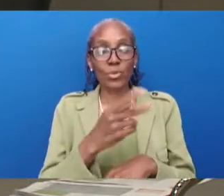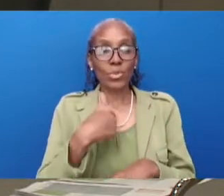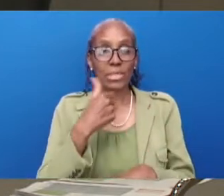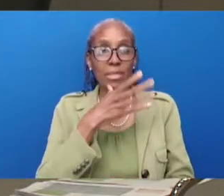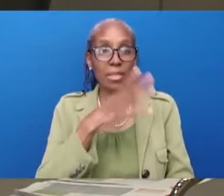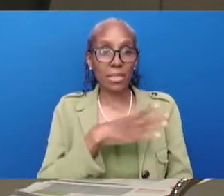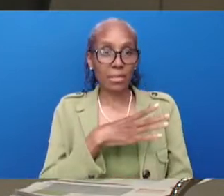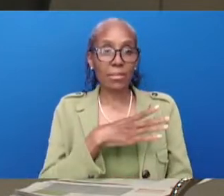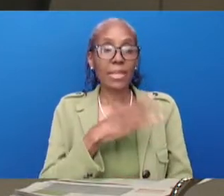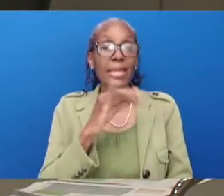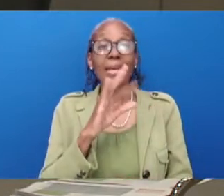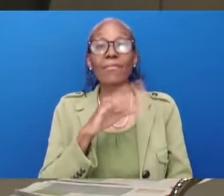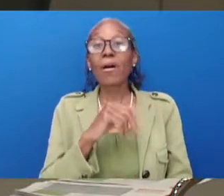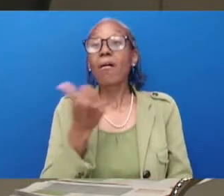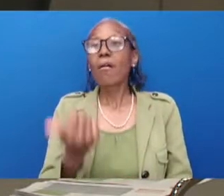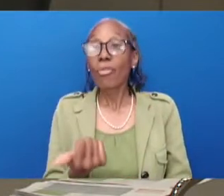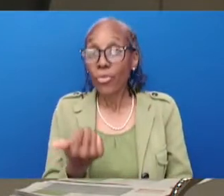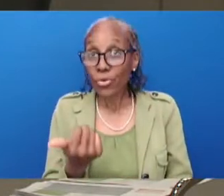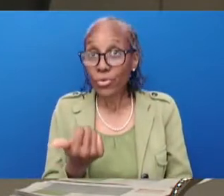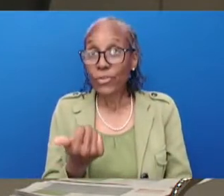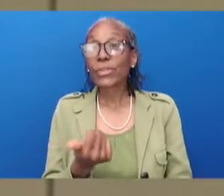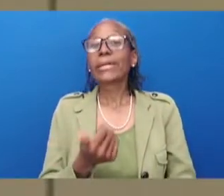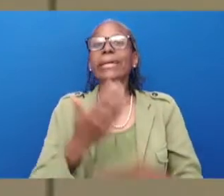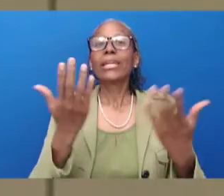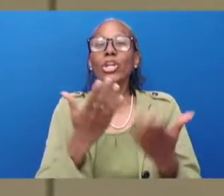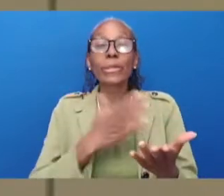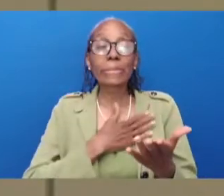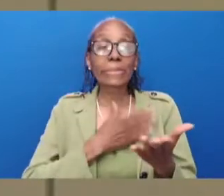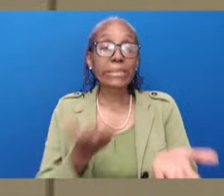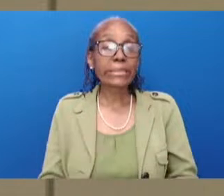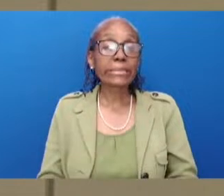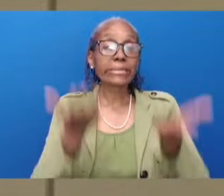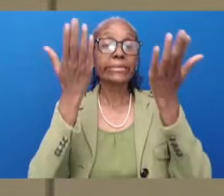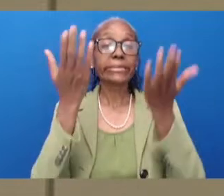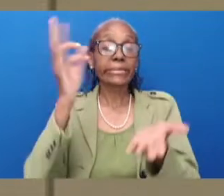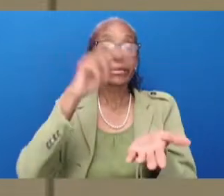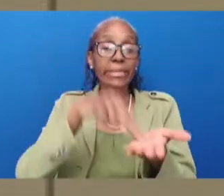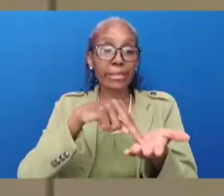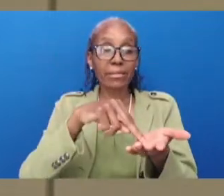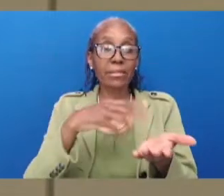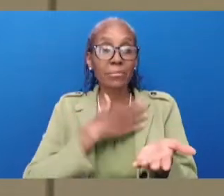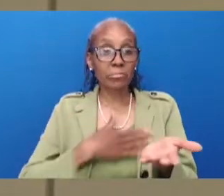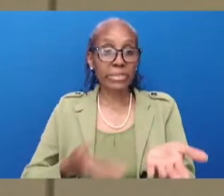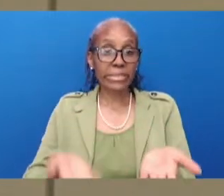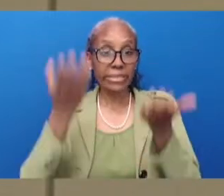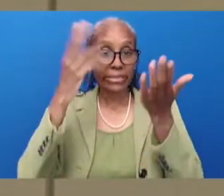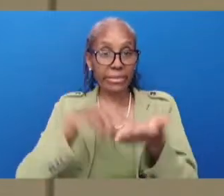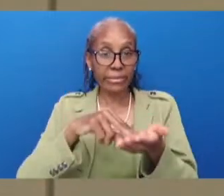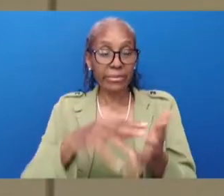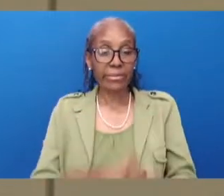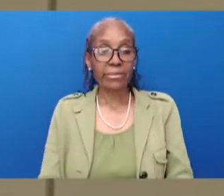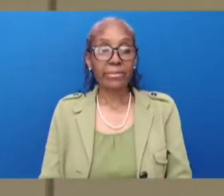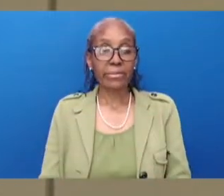PROCLAMATION THIS AFTERNOON.